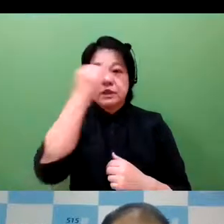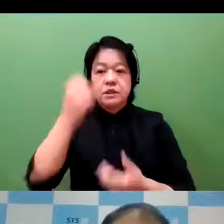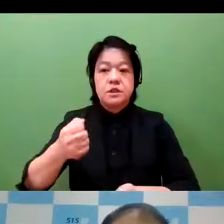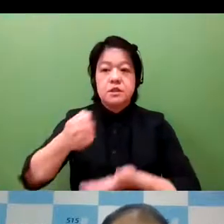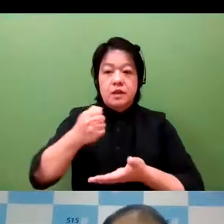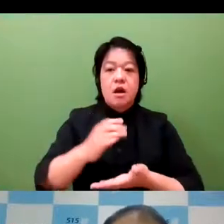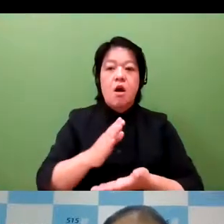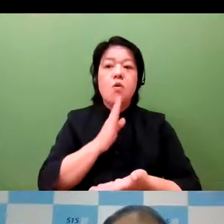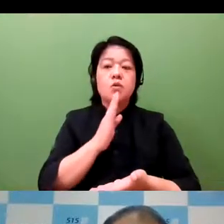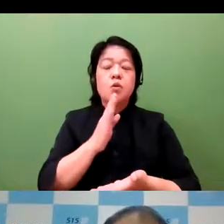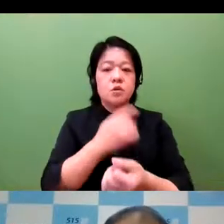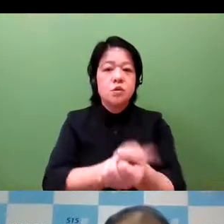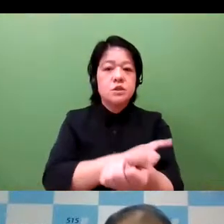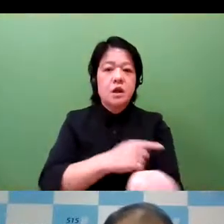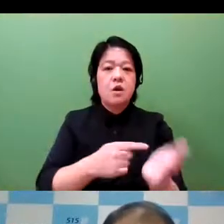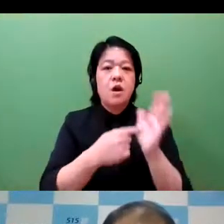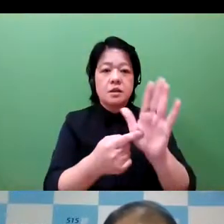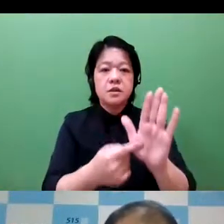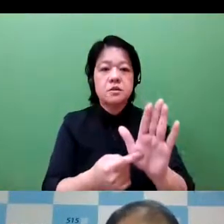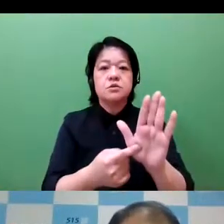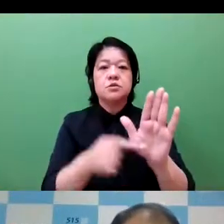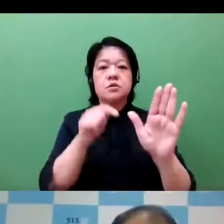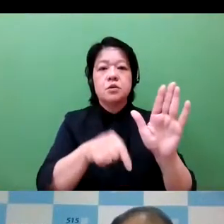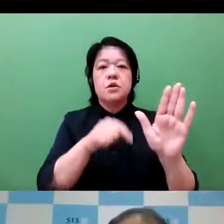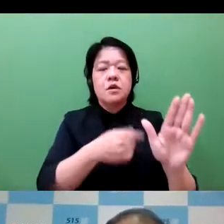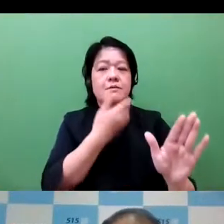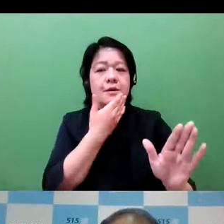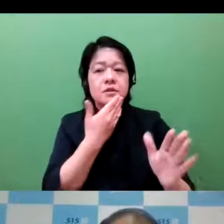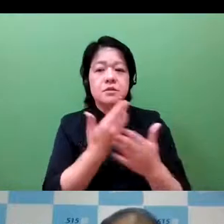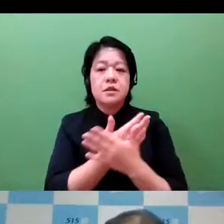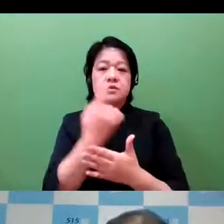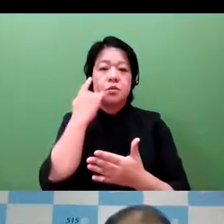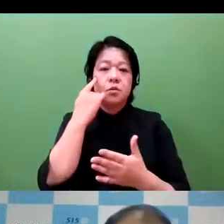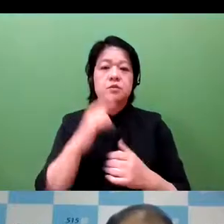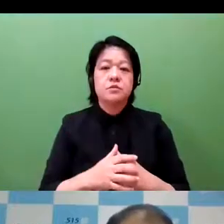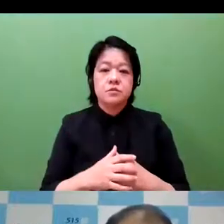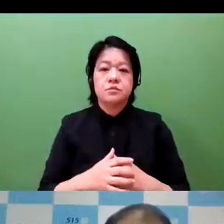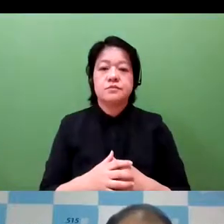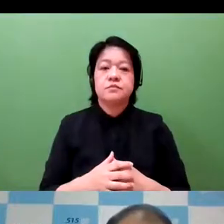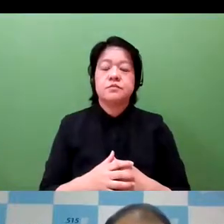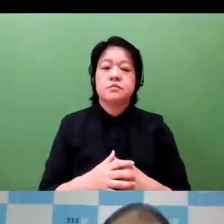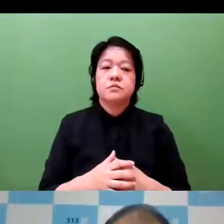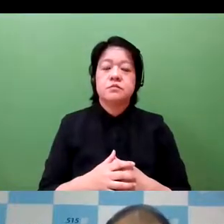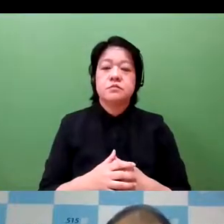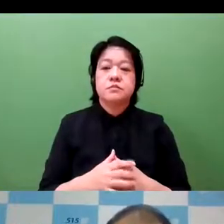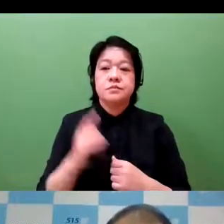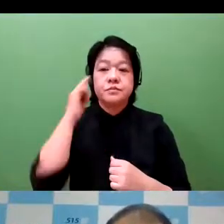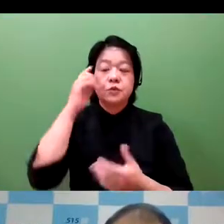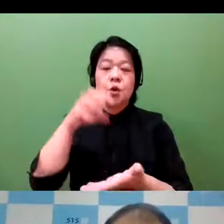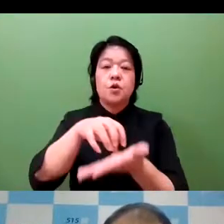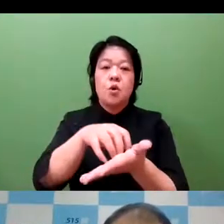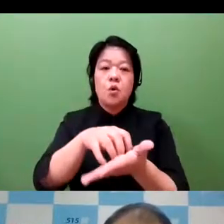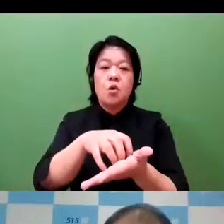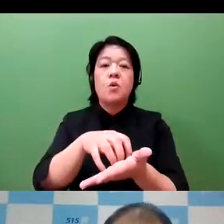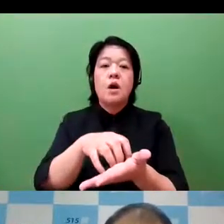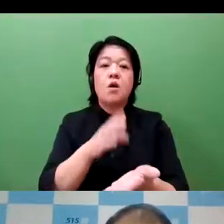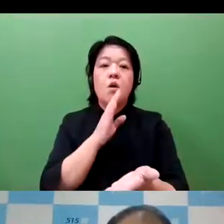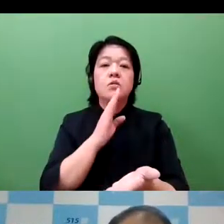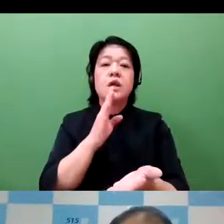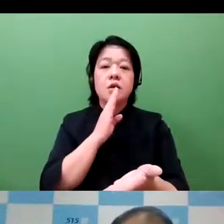For intellectual property to demonstrate its potential, and that is what is crucial here in Japan,